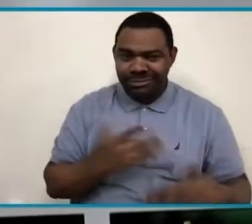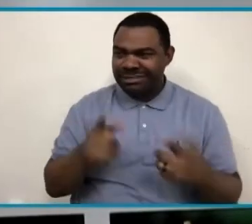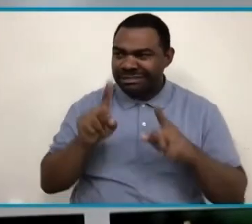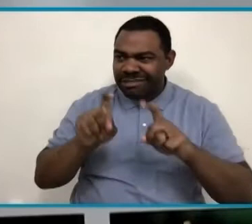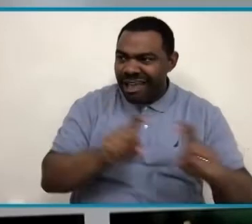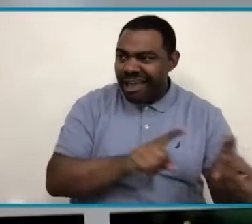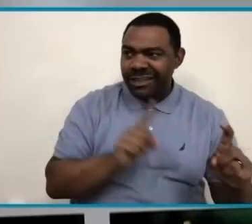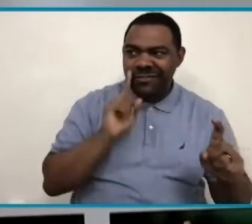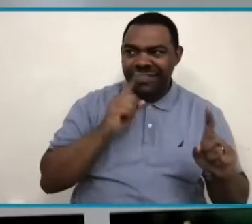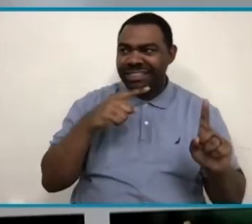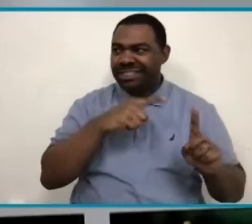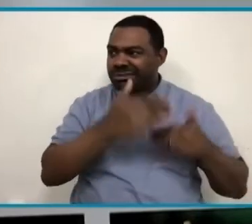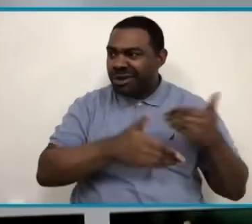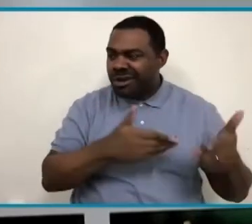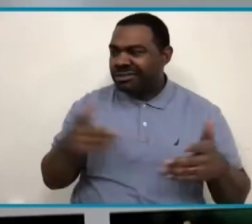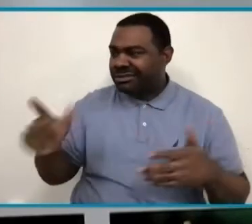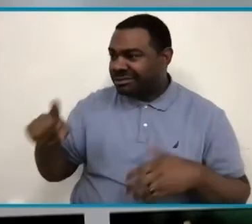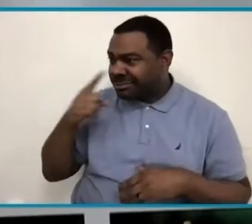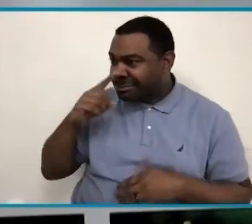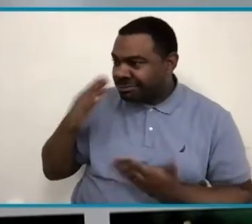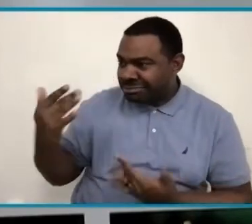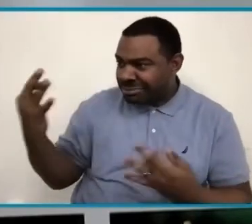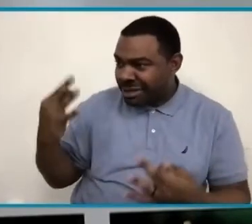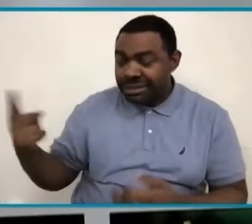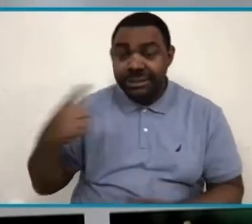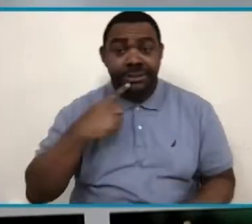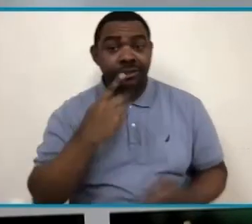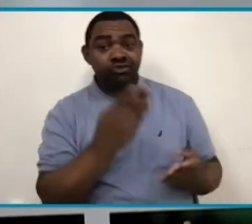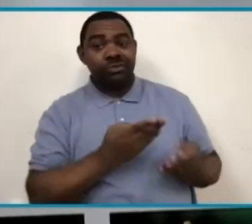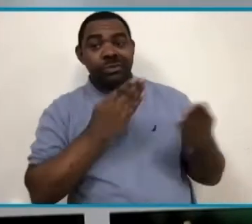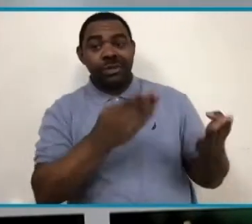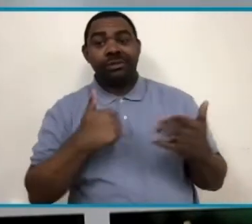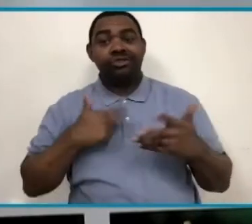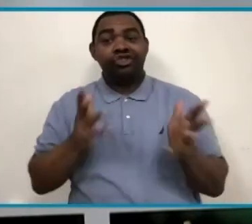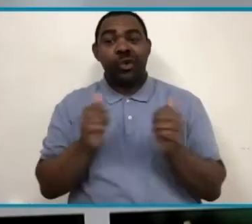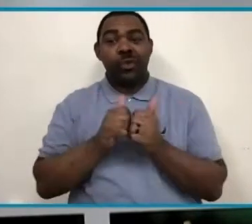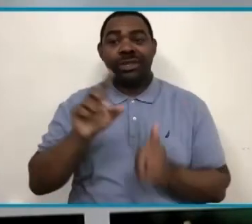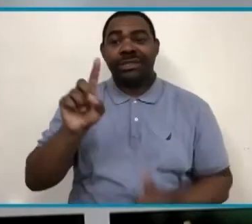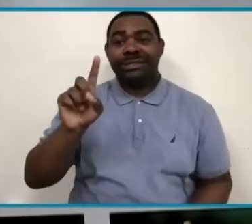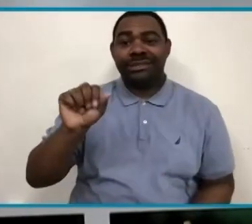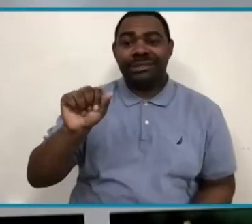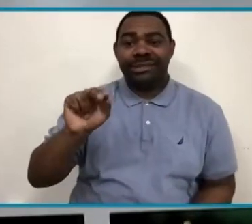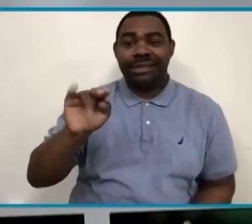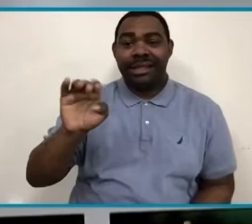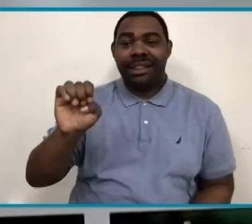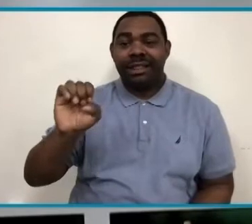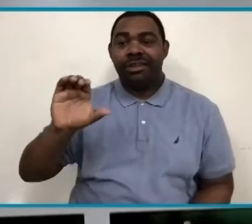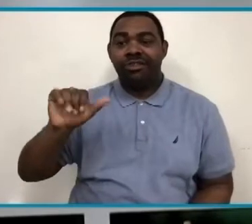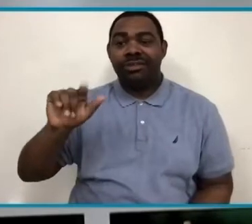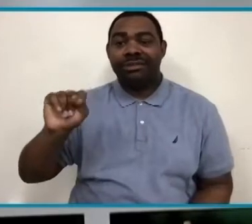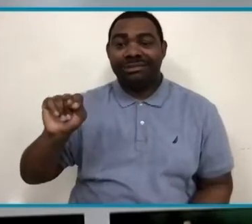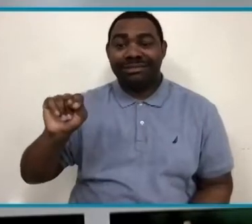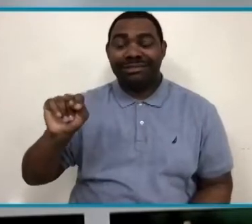And so she highly recommended that I talk with Danielle Kalseth who is a music therapist